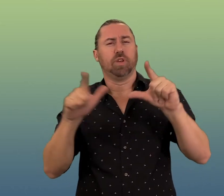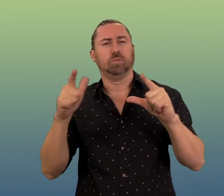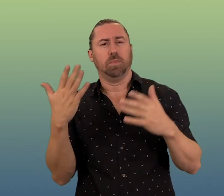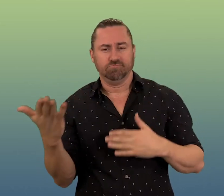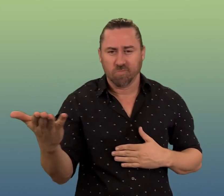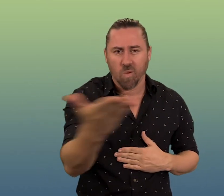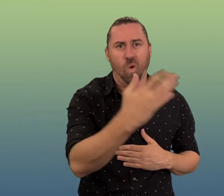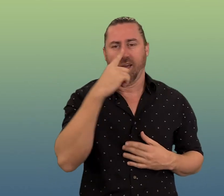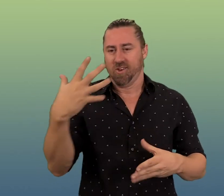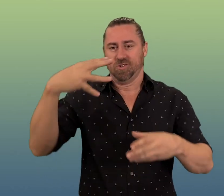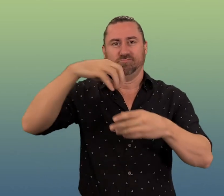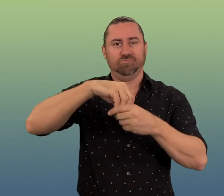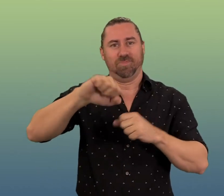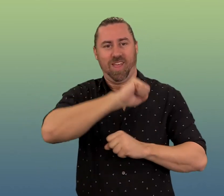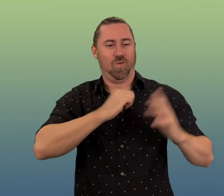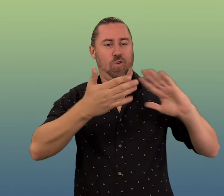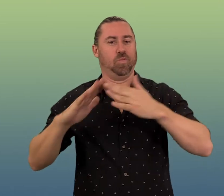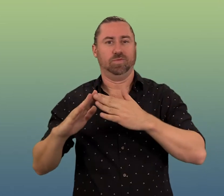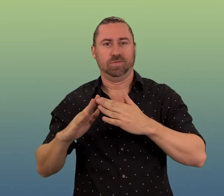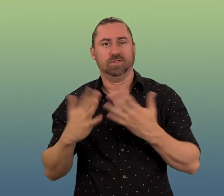allows everyone to participate in our community